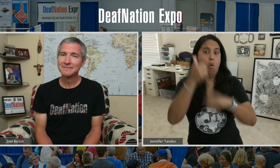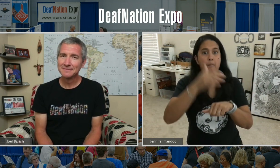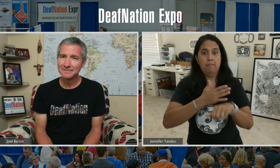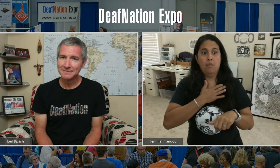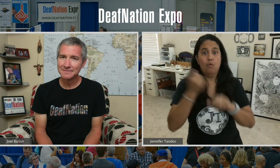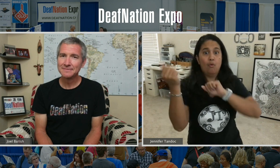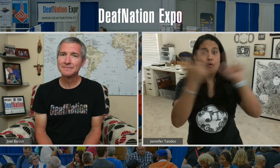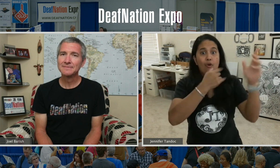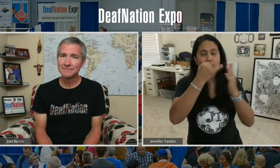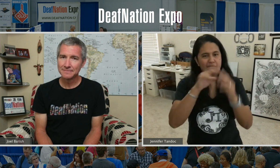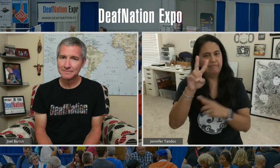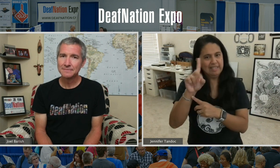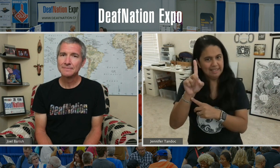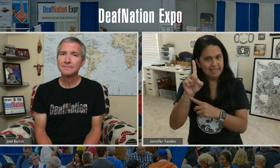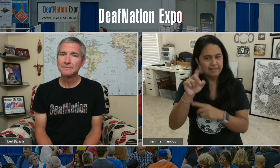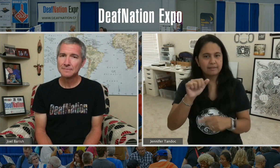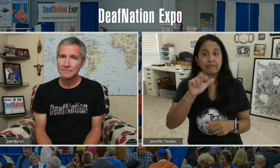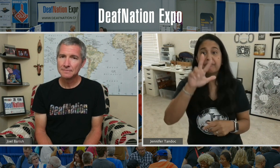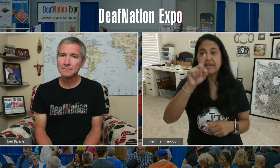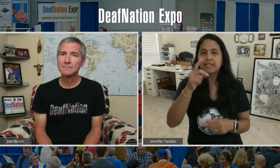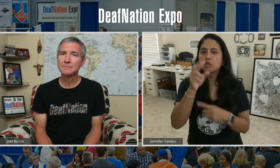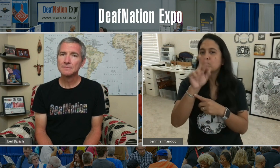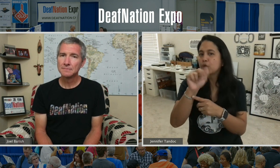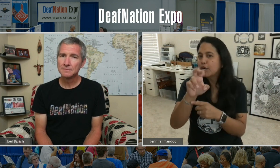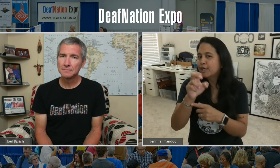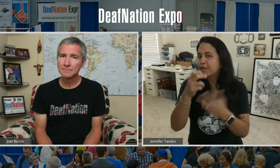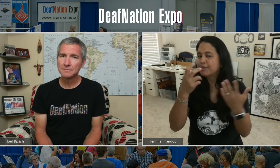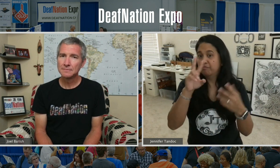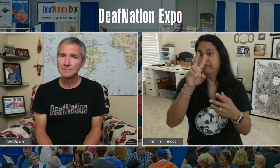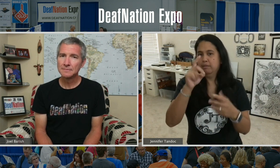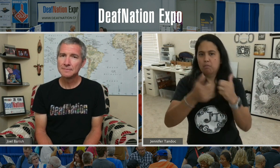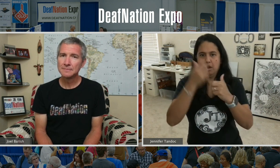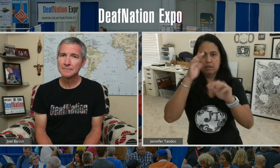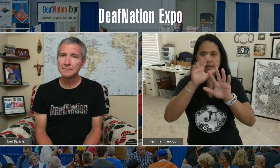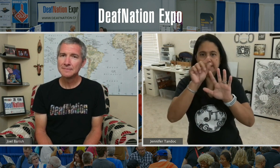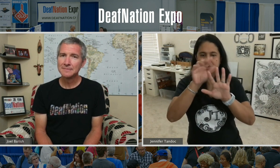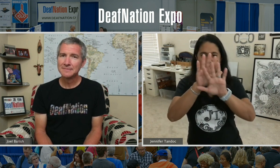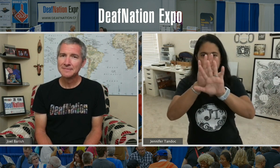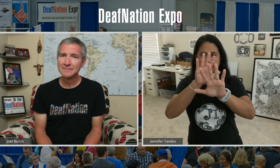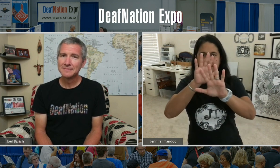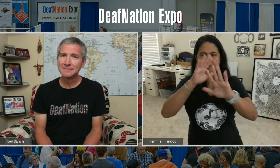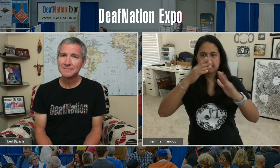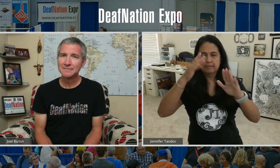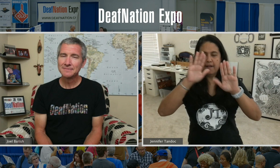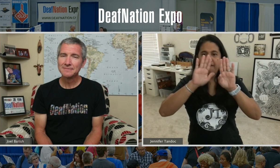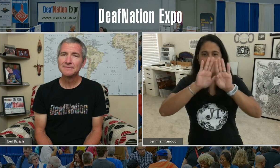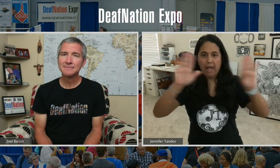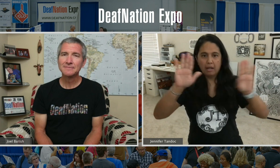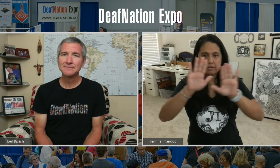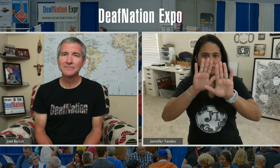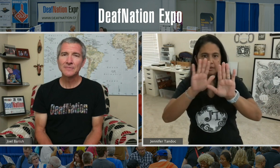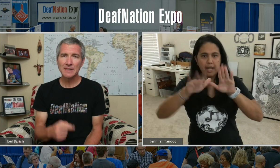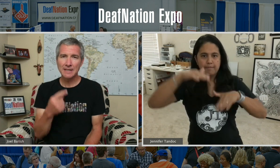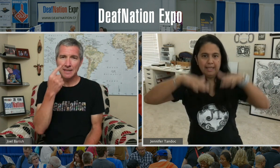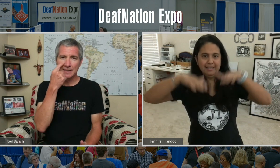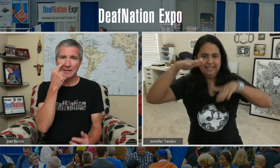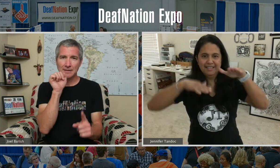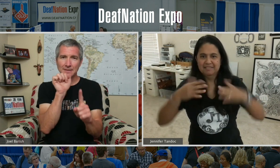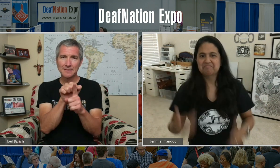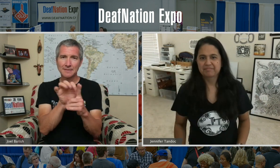2D, most of my art is 2D. It’s rare. It’s mostly a little abstract on a flat surface with balance.